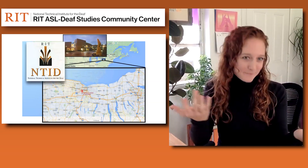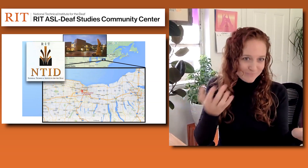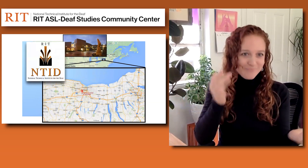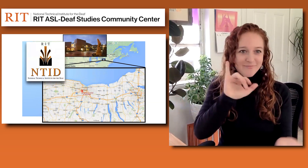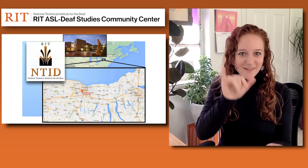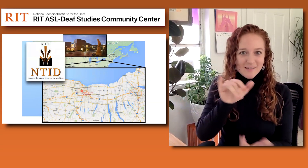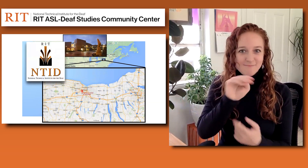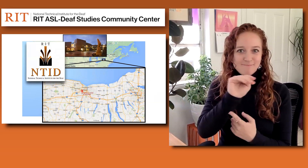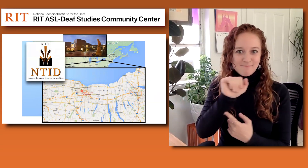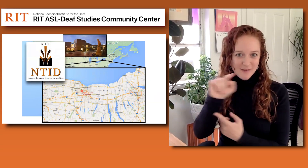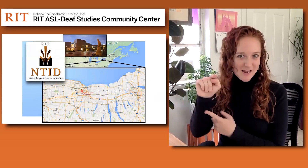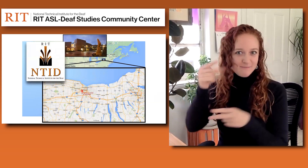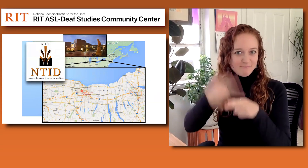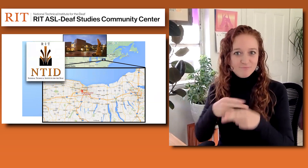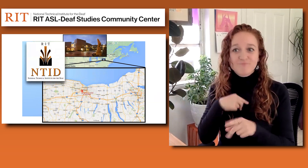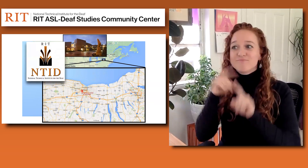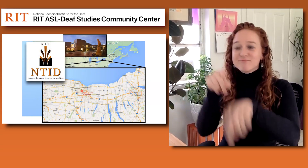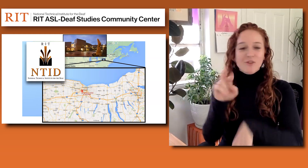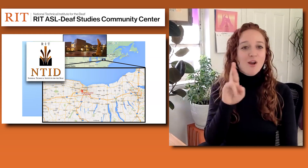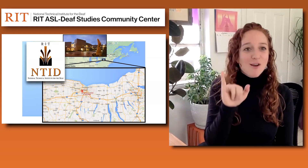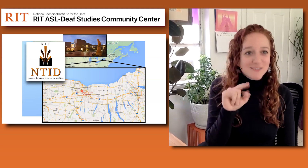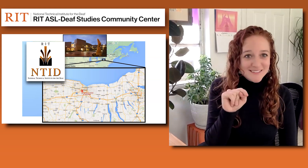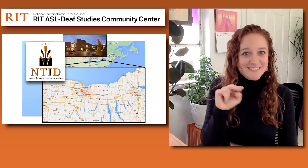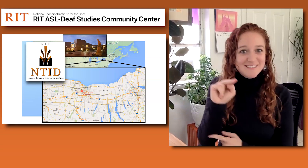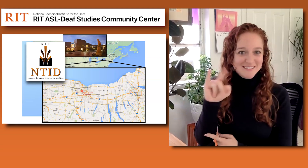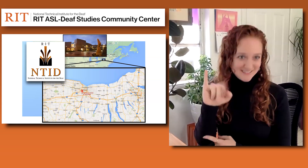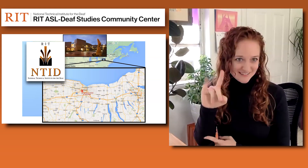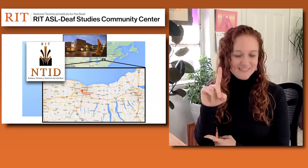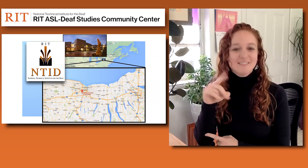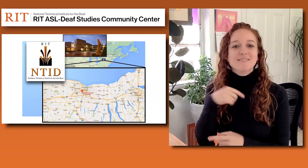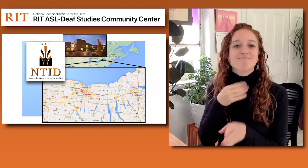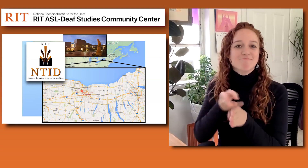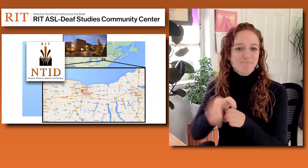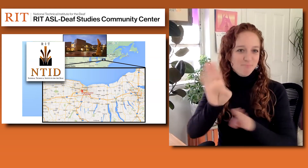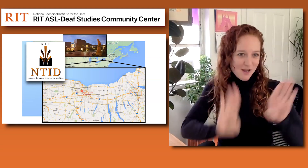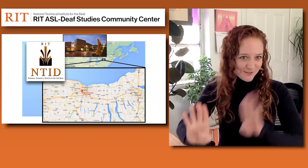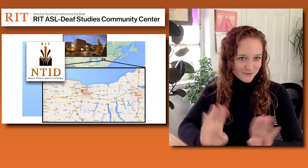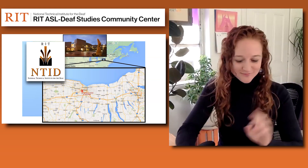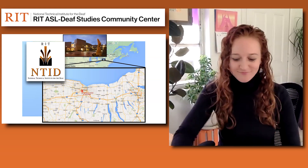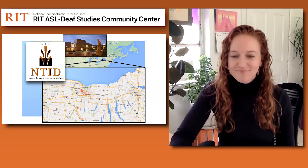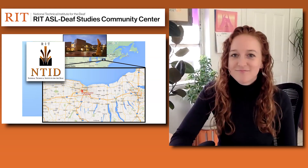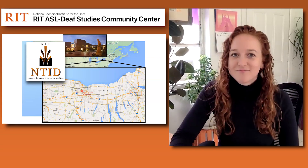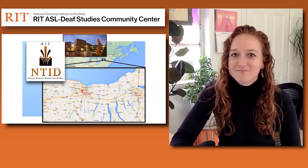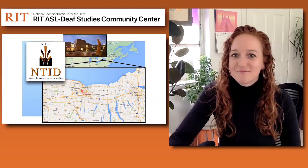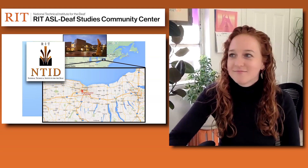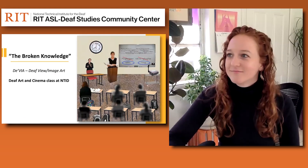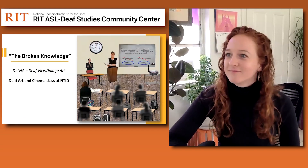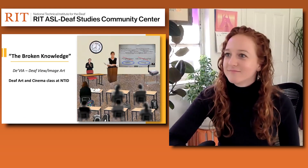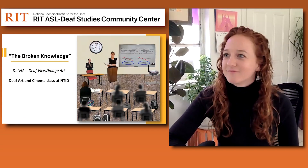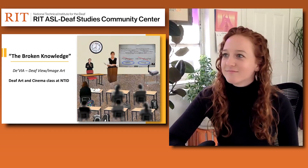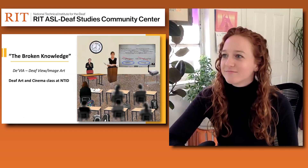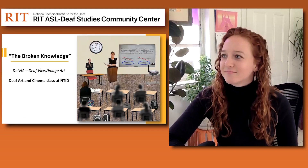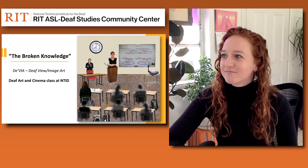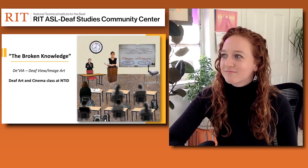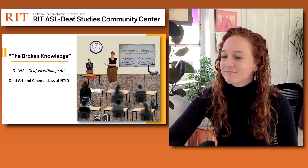And I went to... like Matt mentioned, I went to RIT/NTID, and I majored in biology.